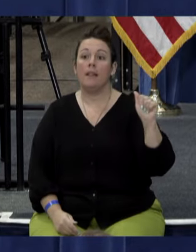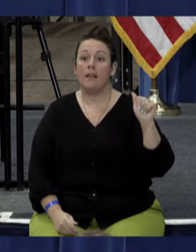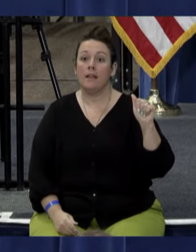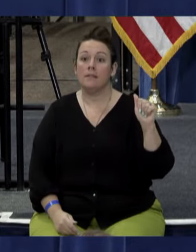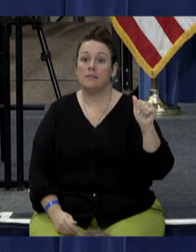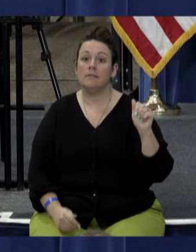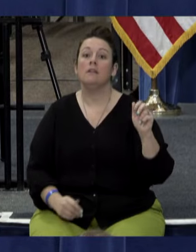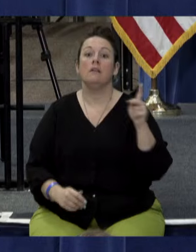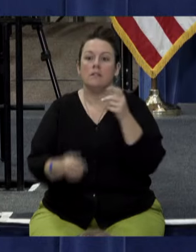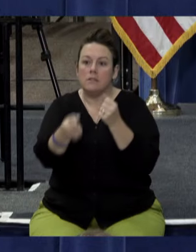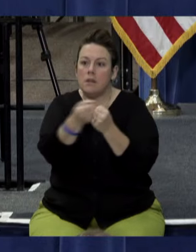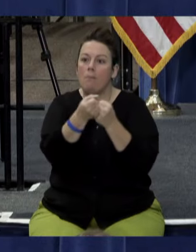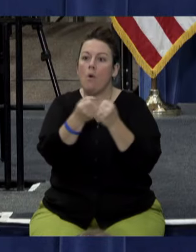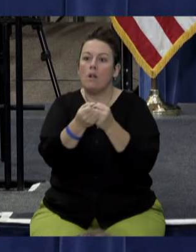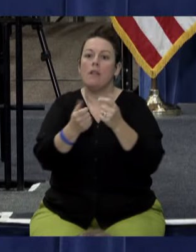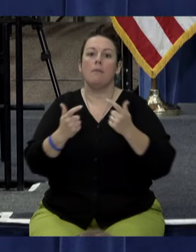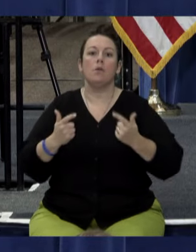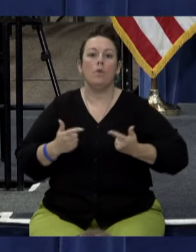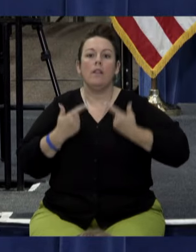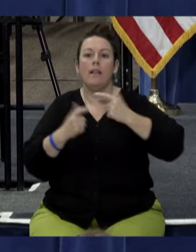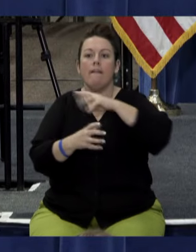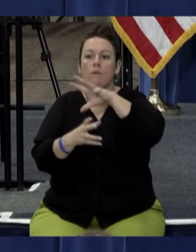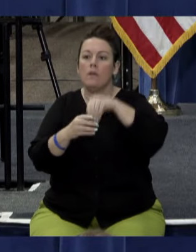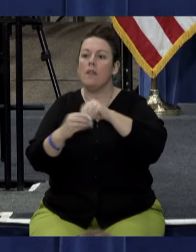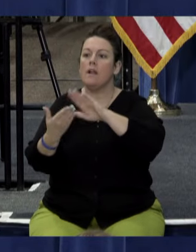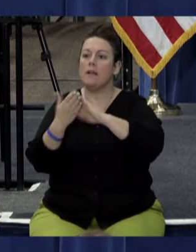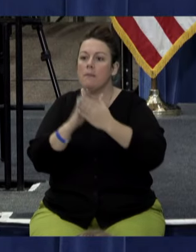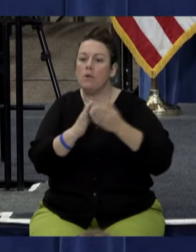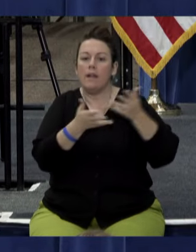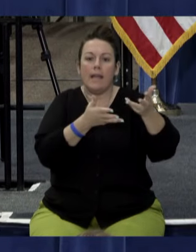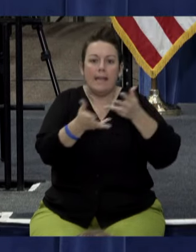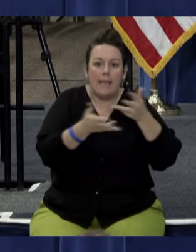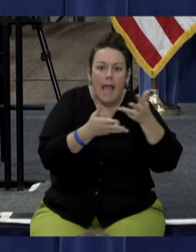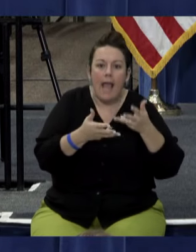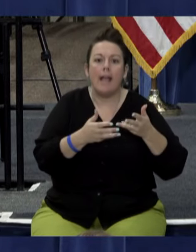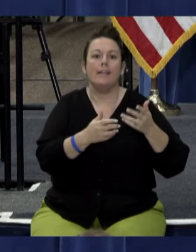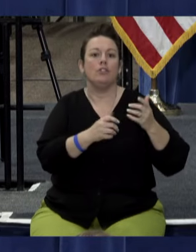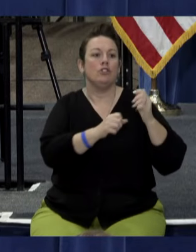in community, to work in community, to engage in community. So you're going to